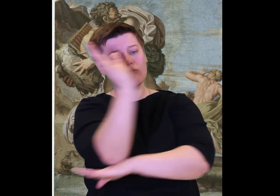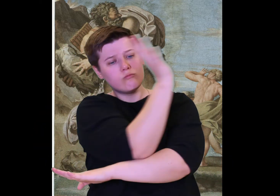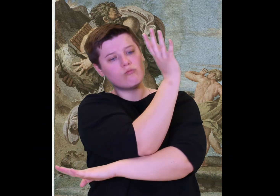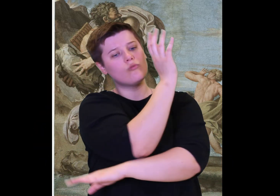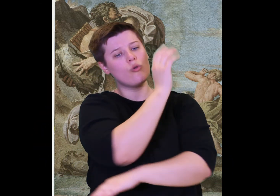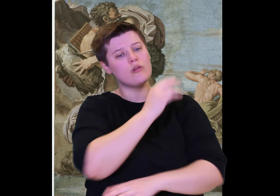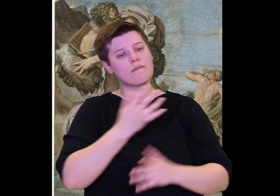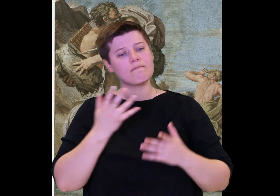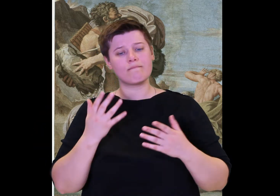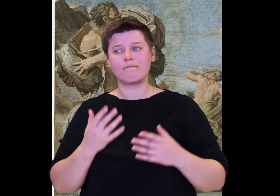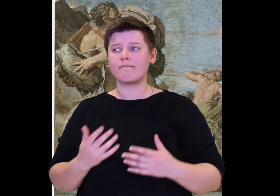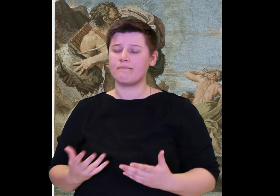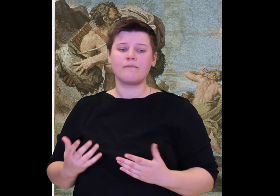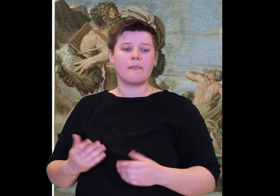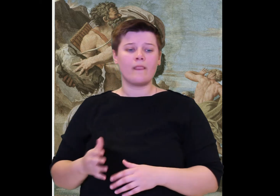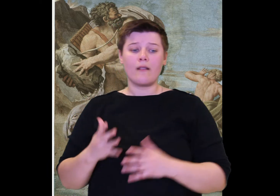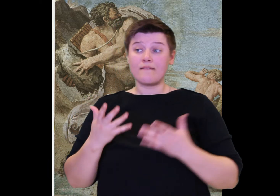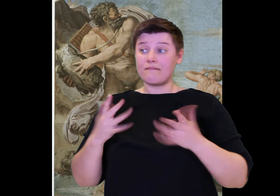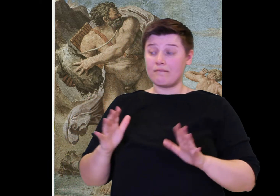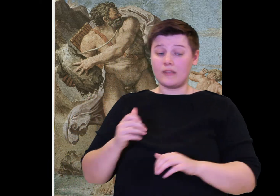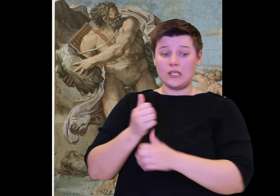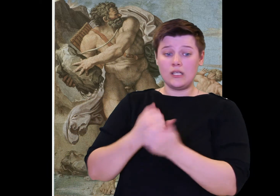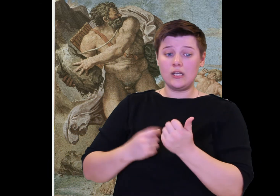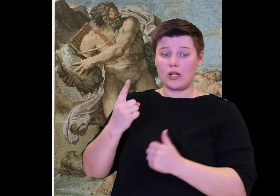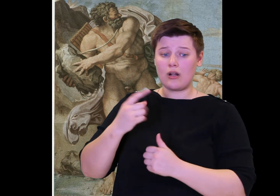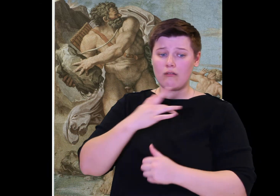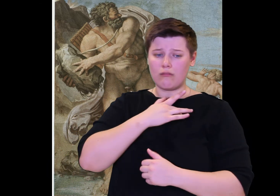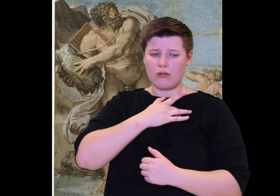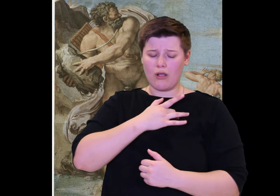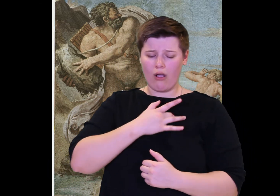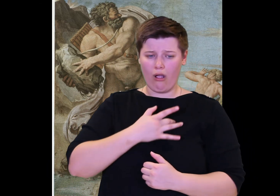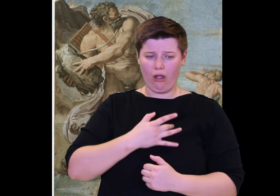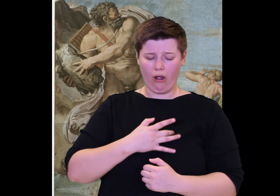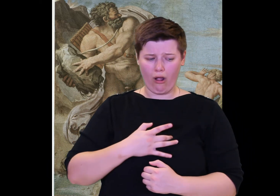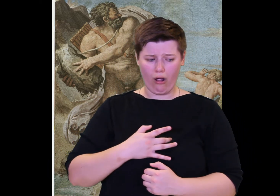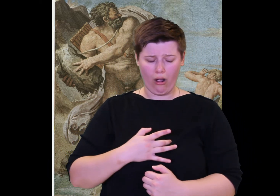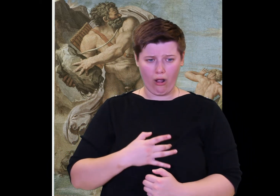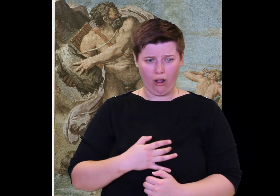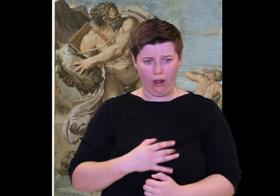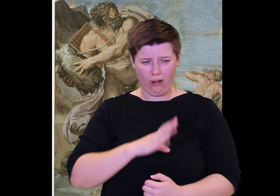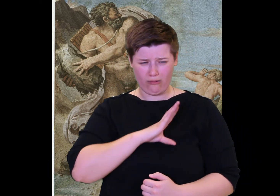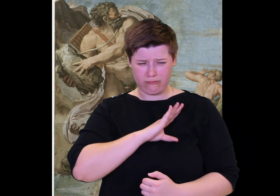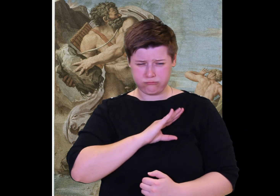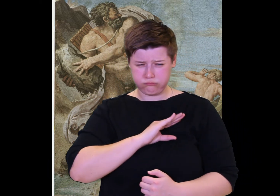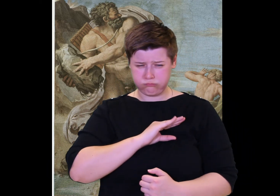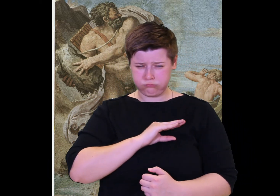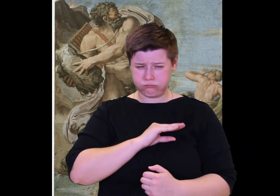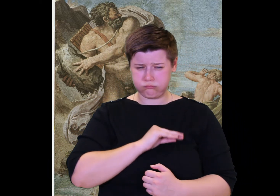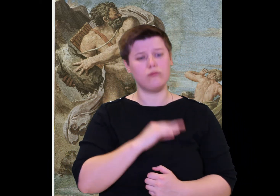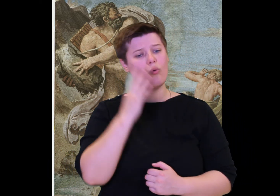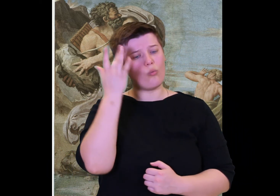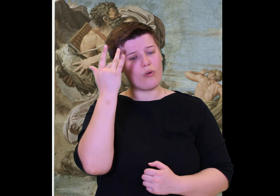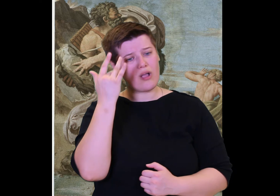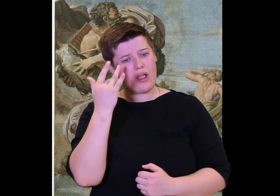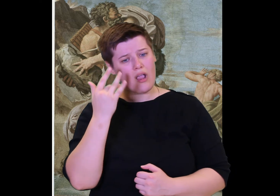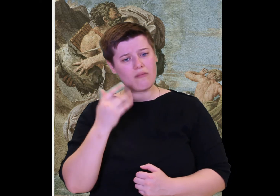This is an island, wreathed about by boundless sea. The land lies low. I saw